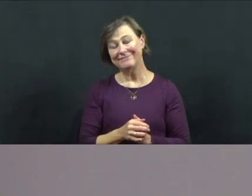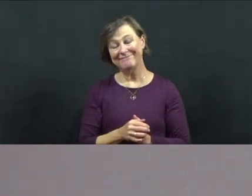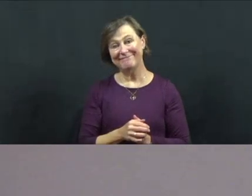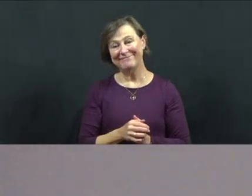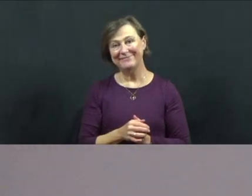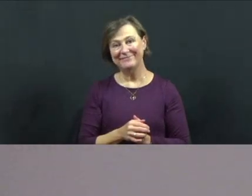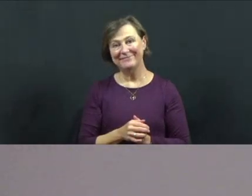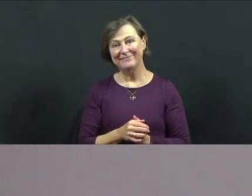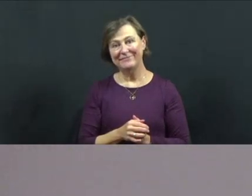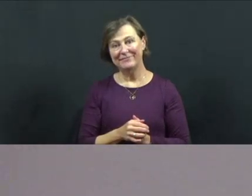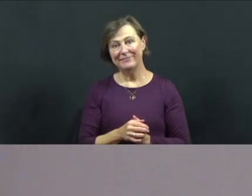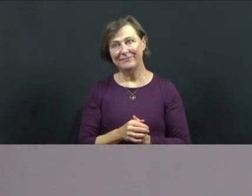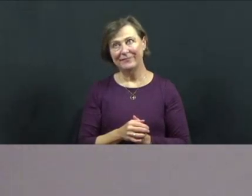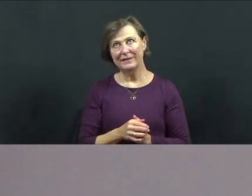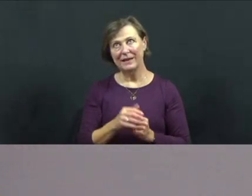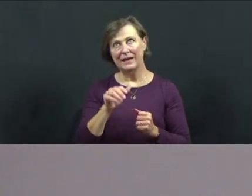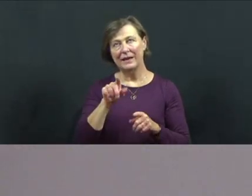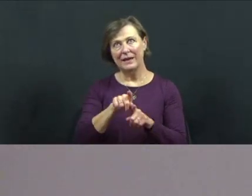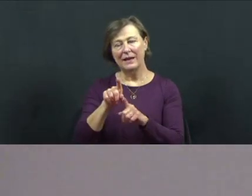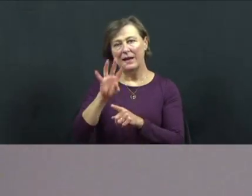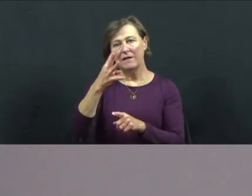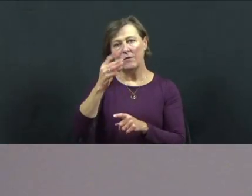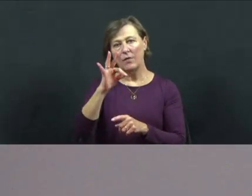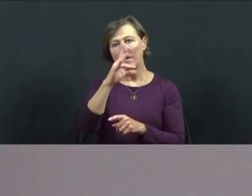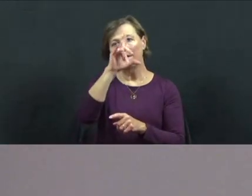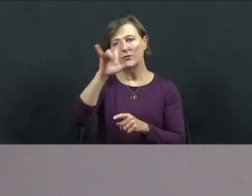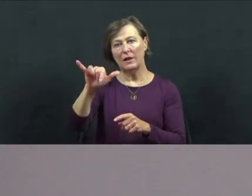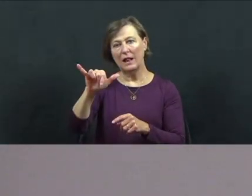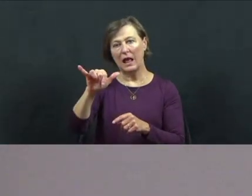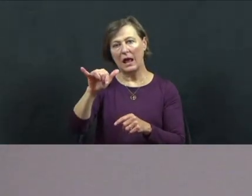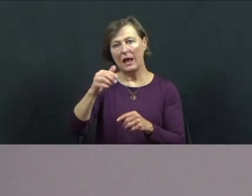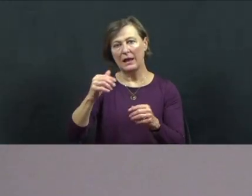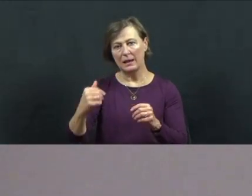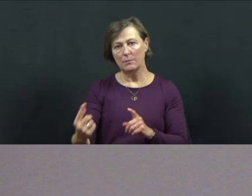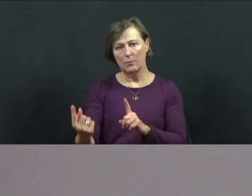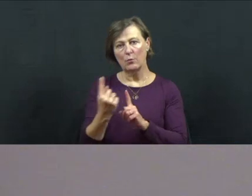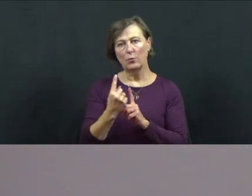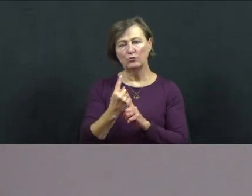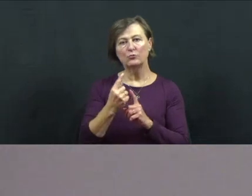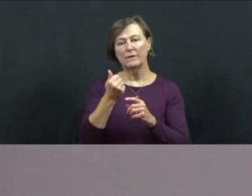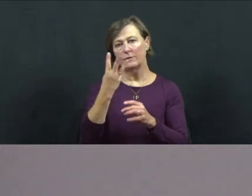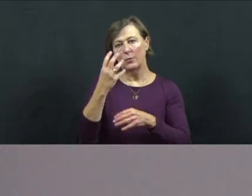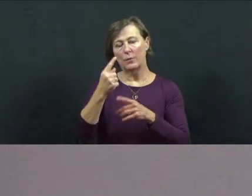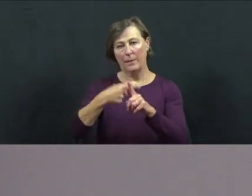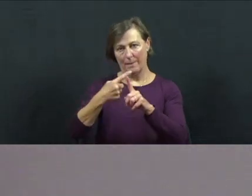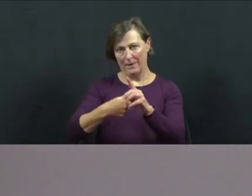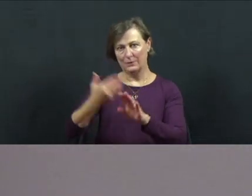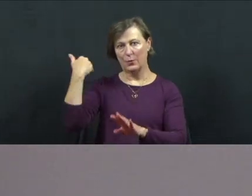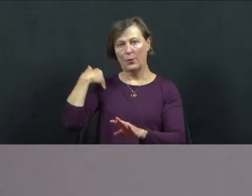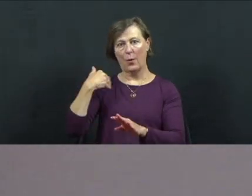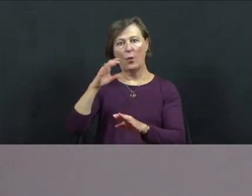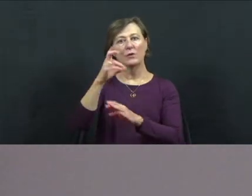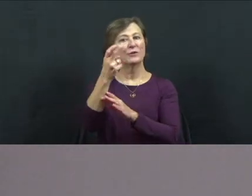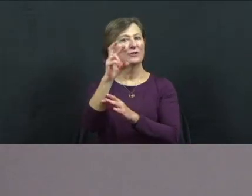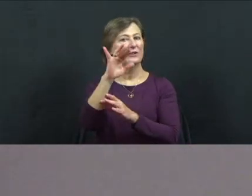As the Fourth of July approached a few months ago, Cherie Ulmer, my friend in person, and on Facebook,